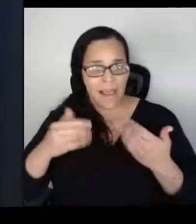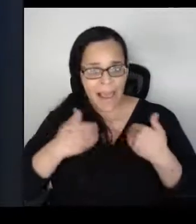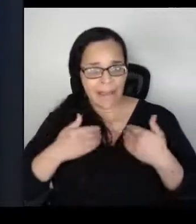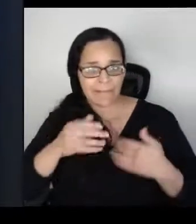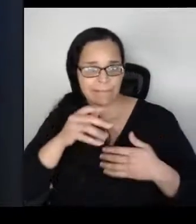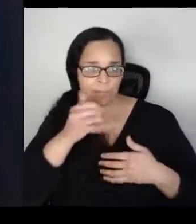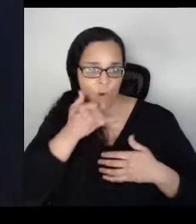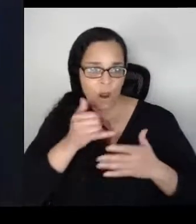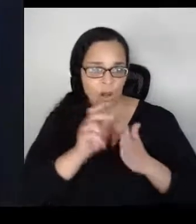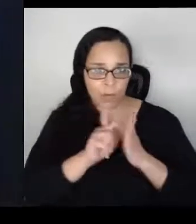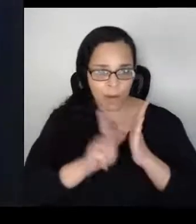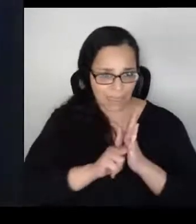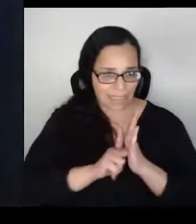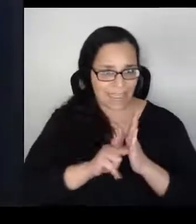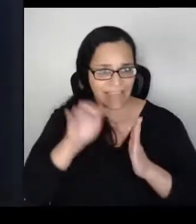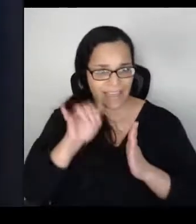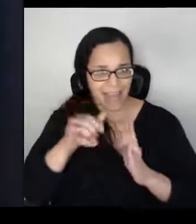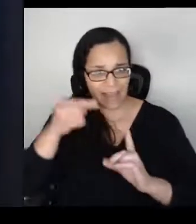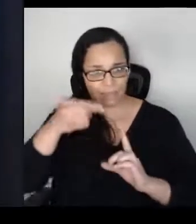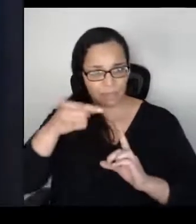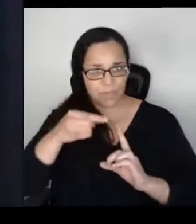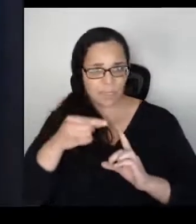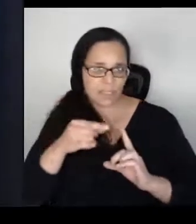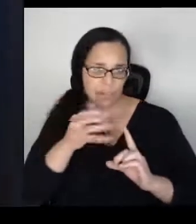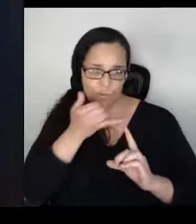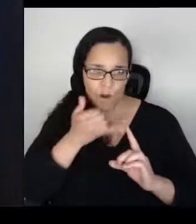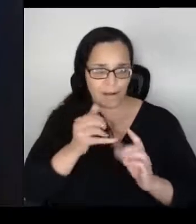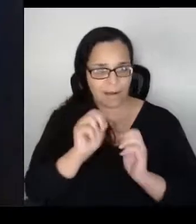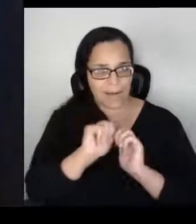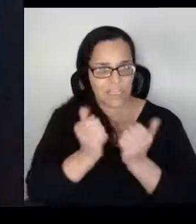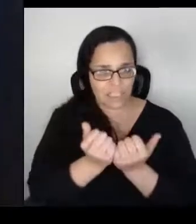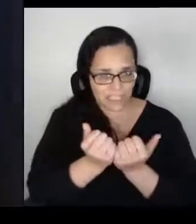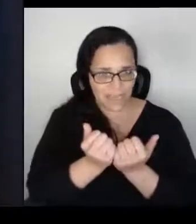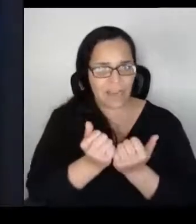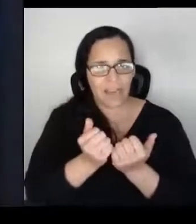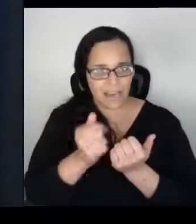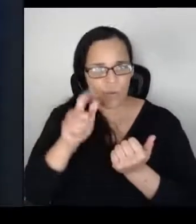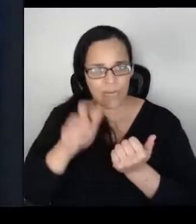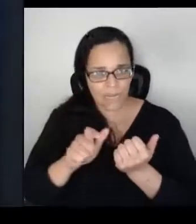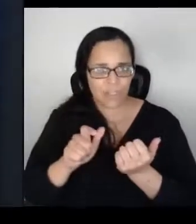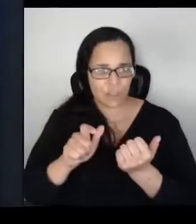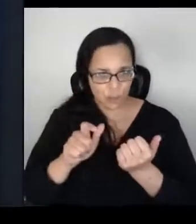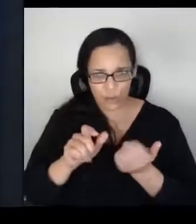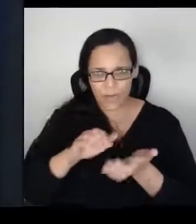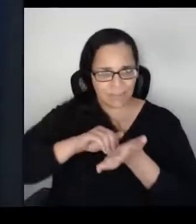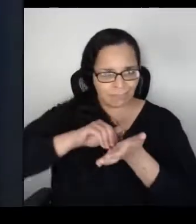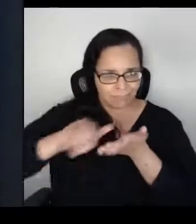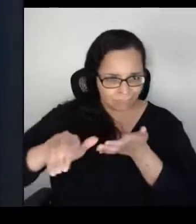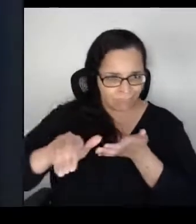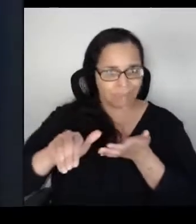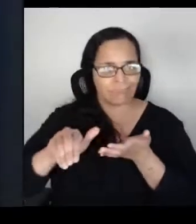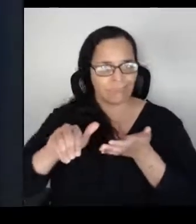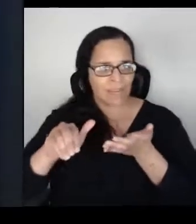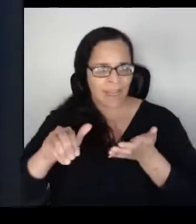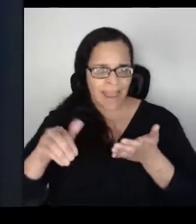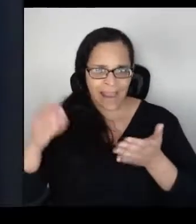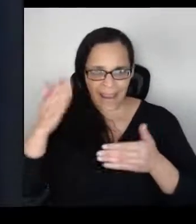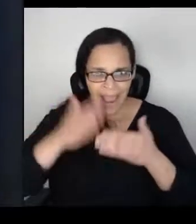and we have to eliminate it, eliminate it, repeal the policy and remove agency.